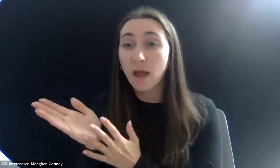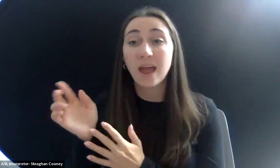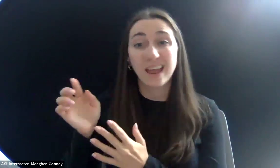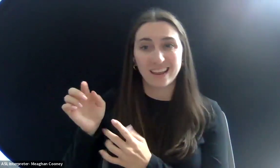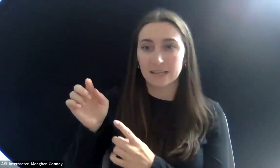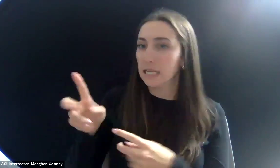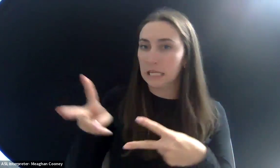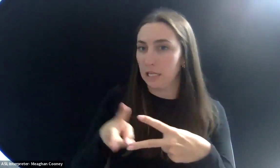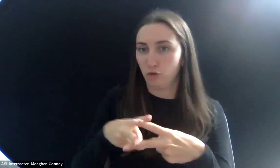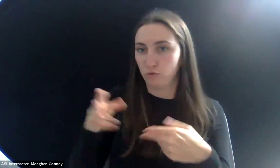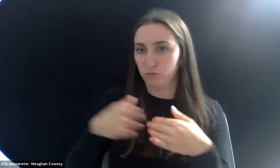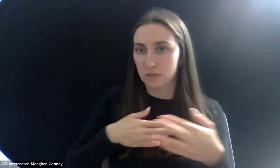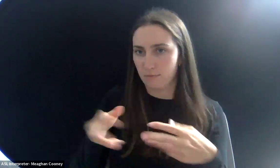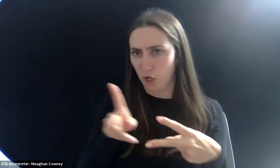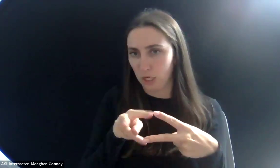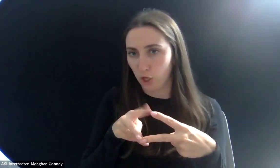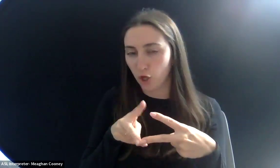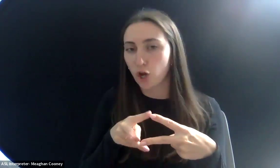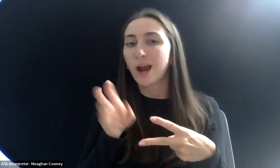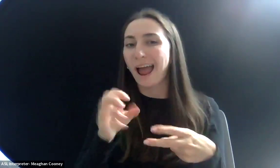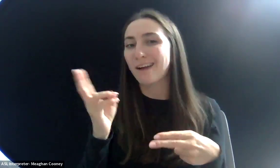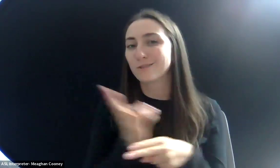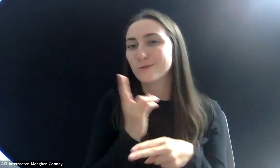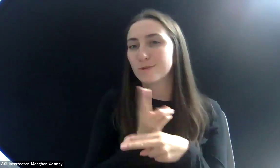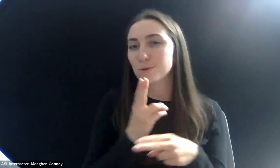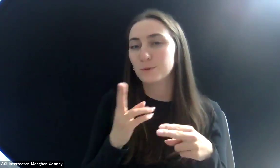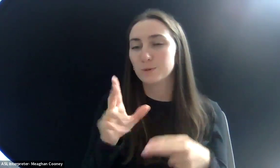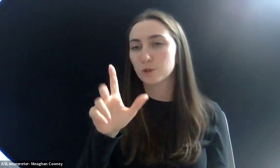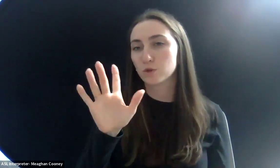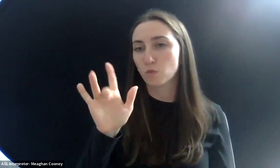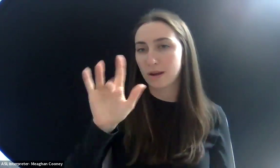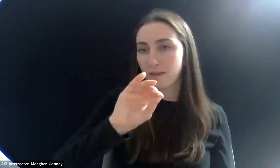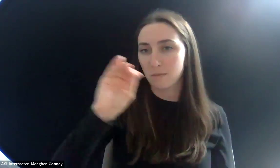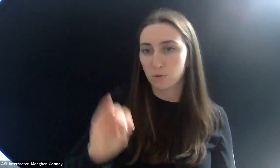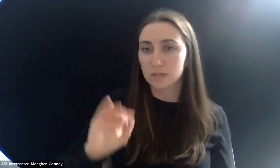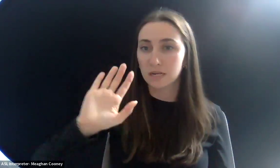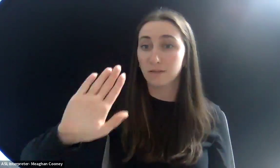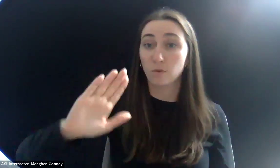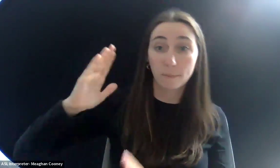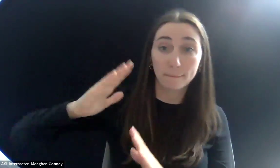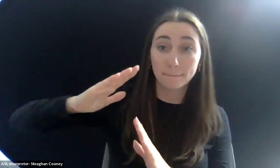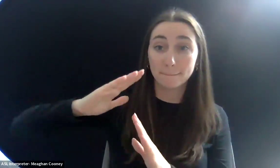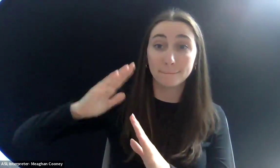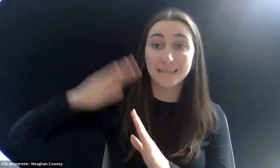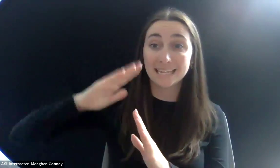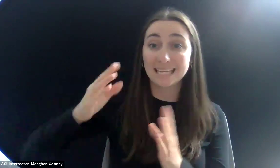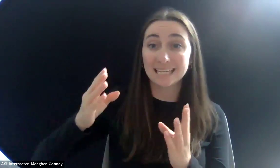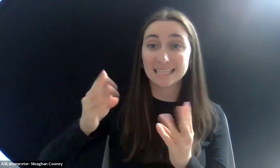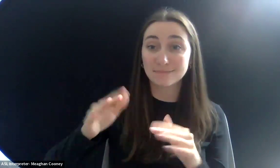either way you'd have to use 25% of your peak space heating would be need to be met with heat pumps.